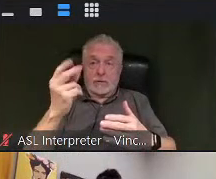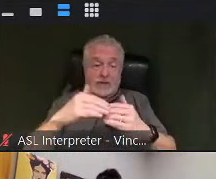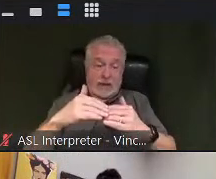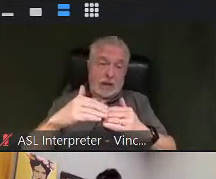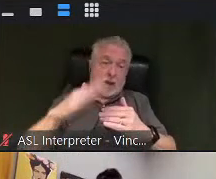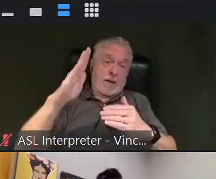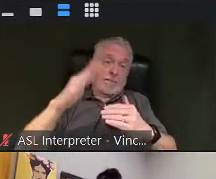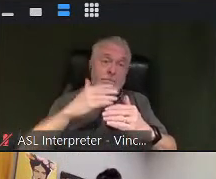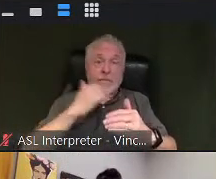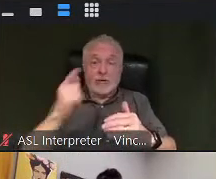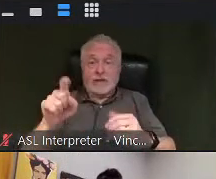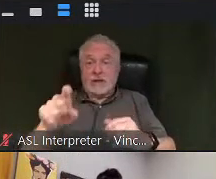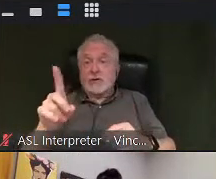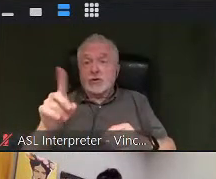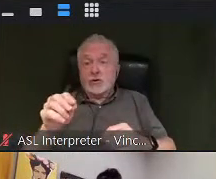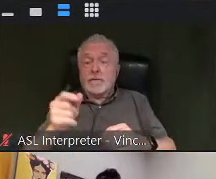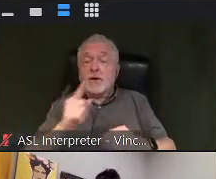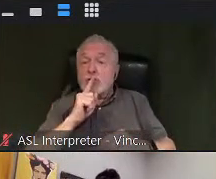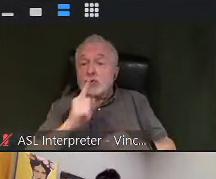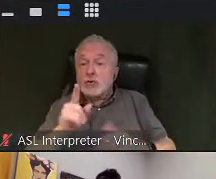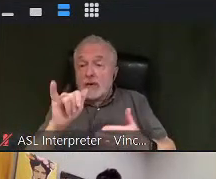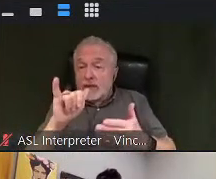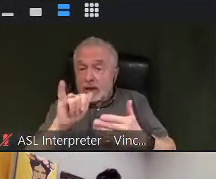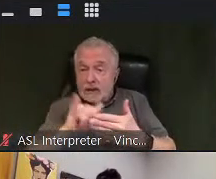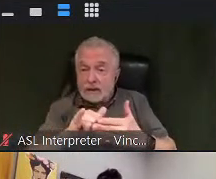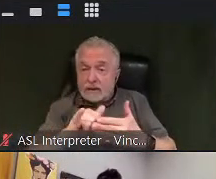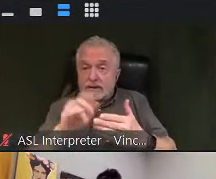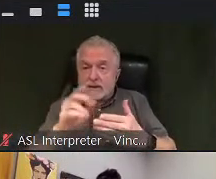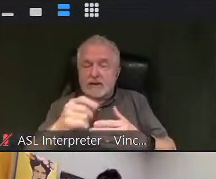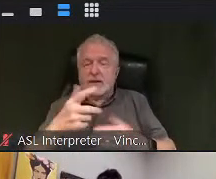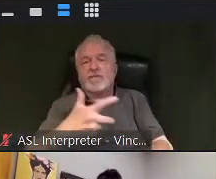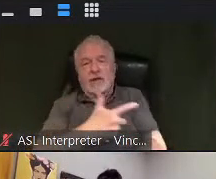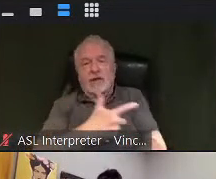The best that you can do, to be sure that is to get the vaccine